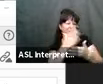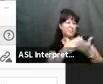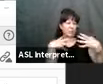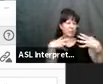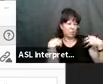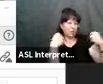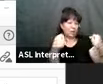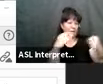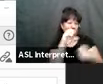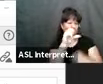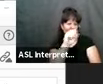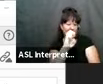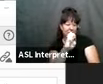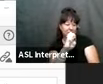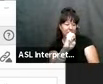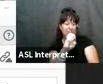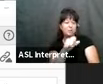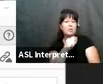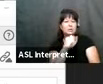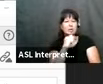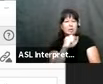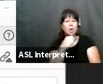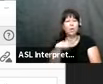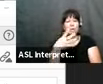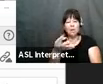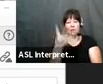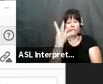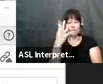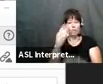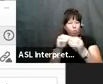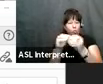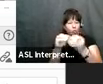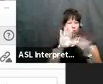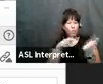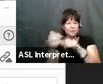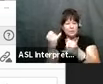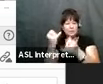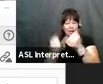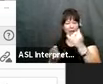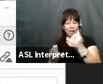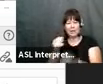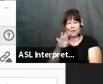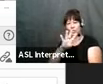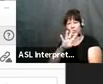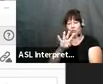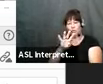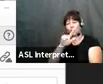We had four more deaths over the last 24 hours, bringing our total death count